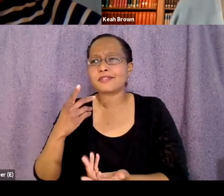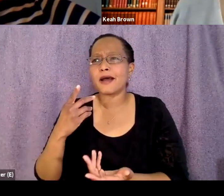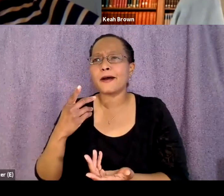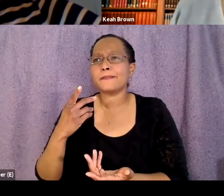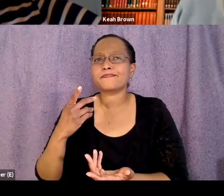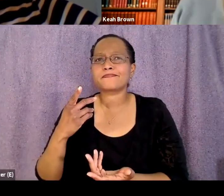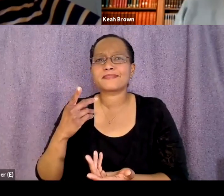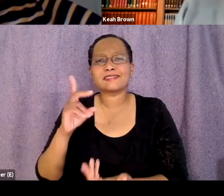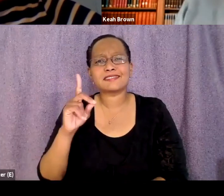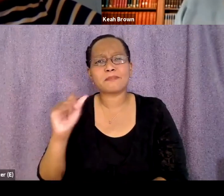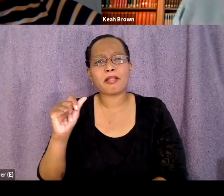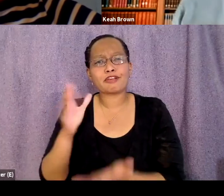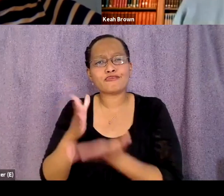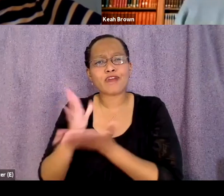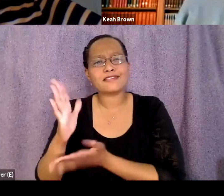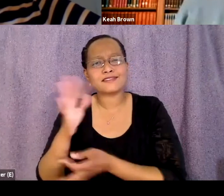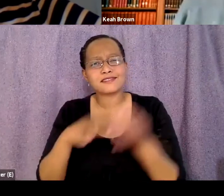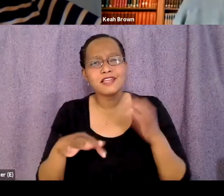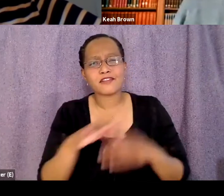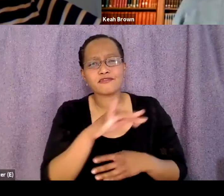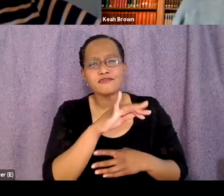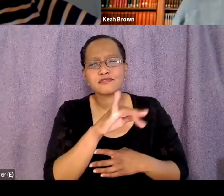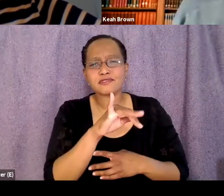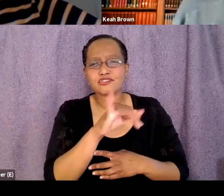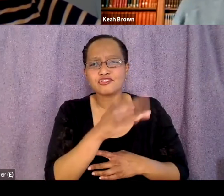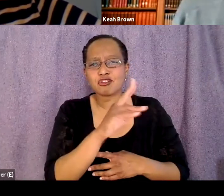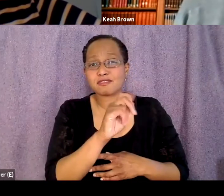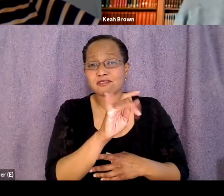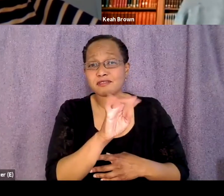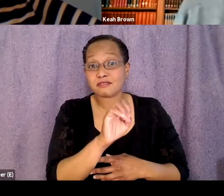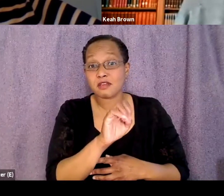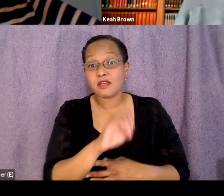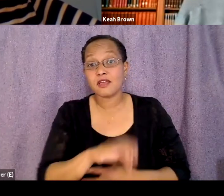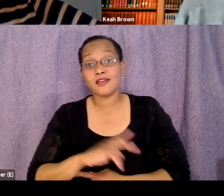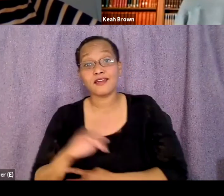rights. Keah Brown: First of all, yeah Judy's a delight I adore her, I was talking to her, the other